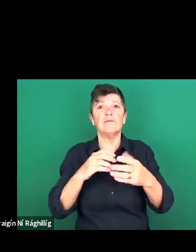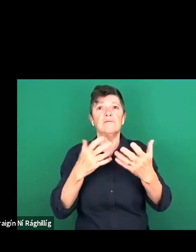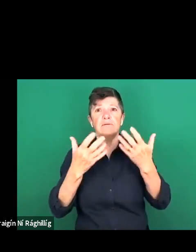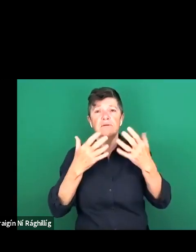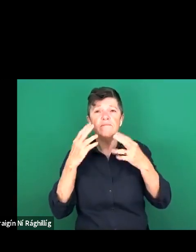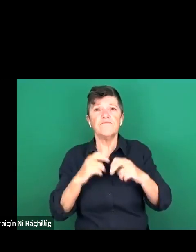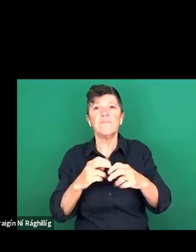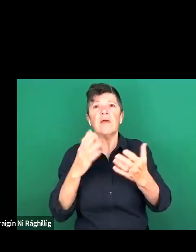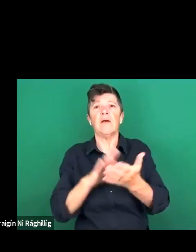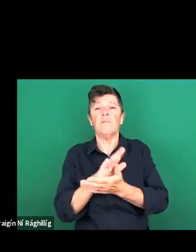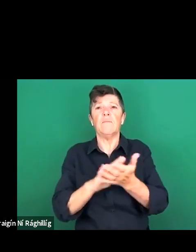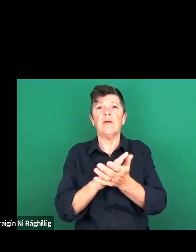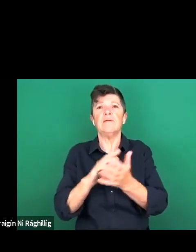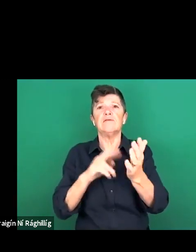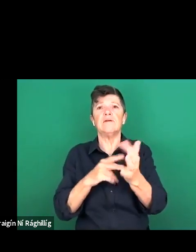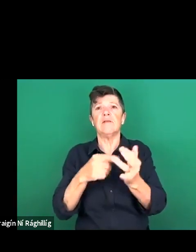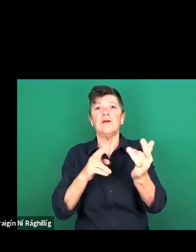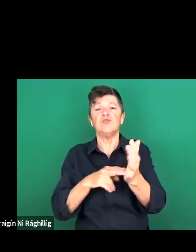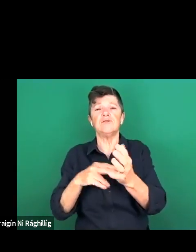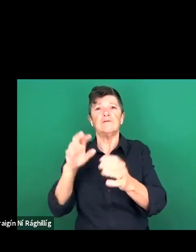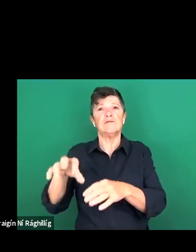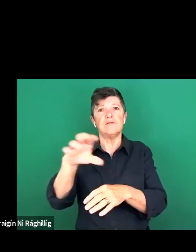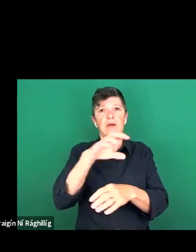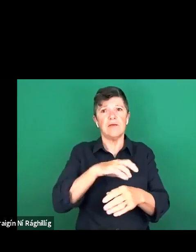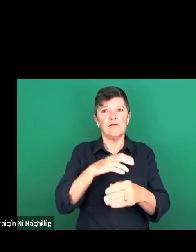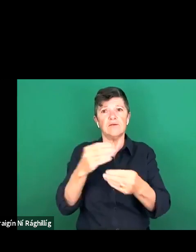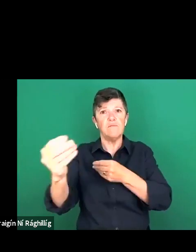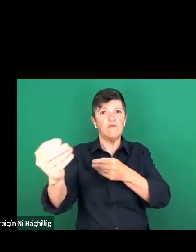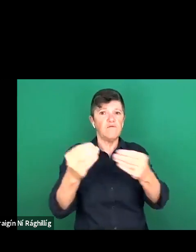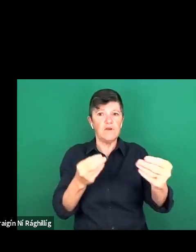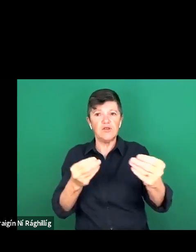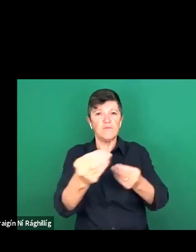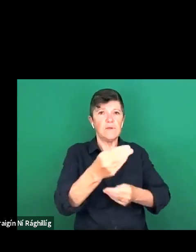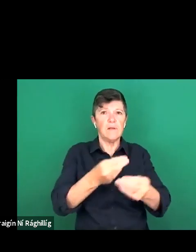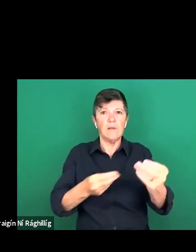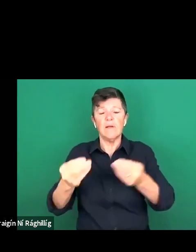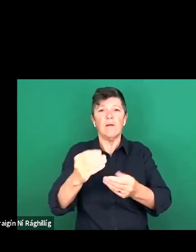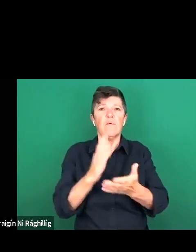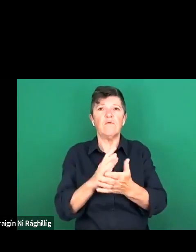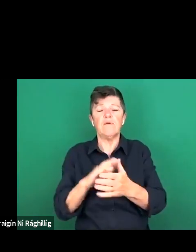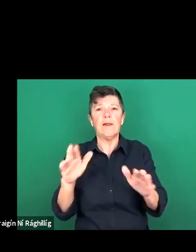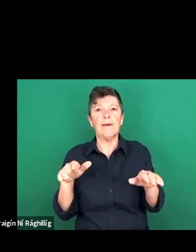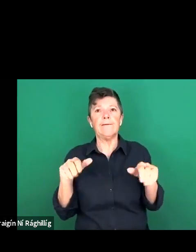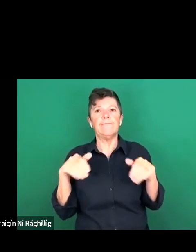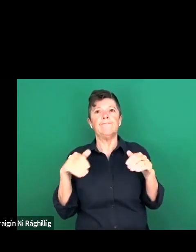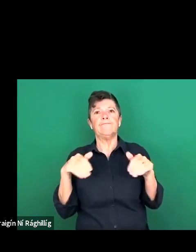talk by describing various global inequalities that confront us.